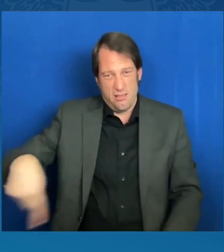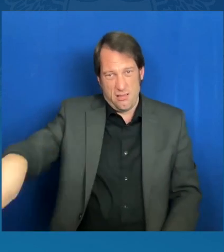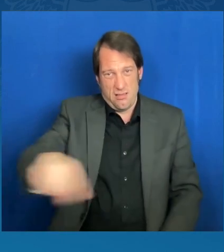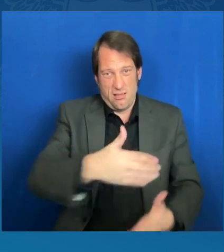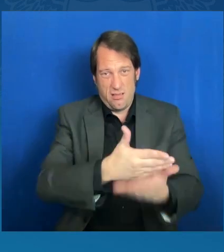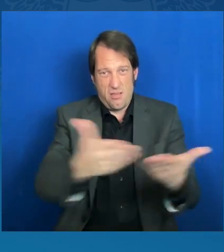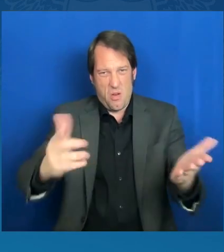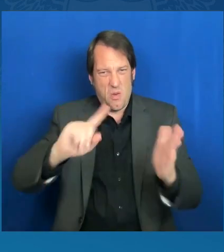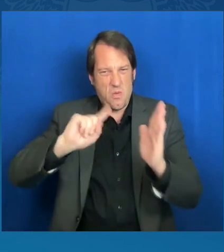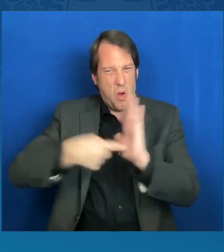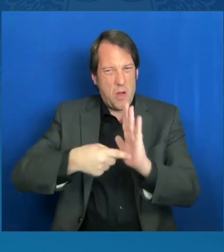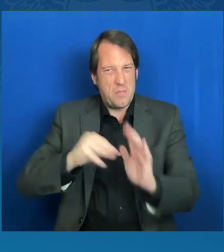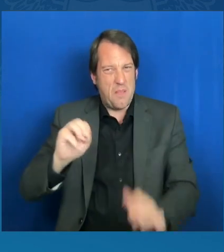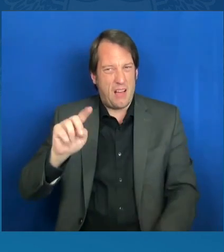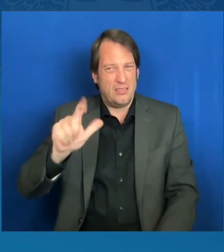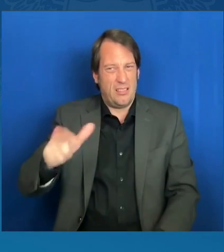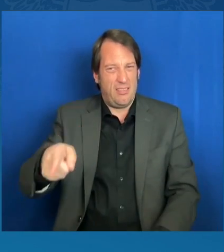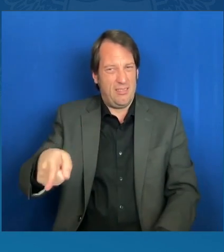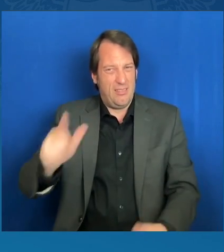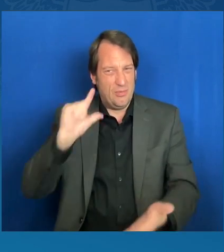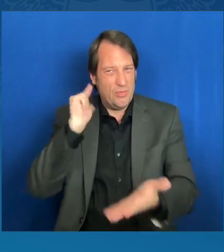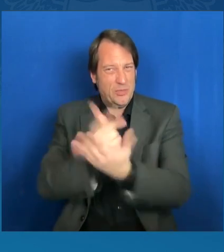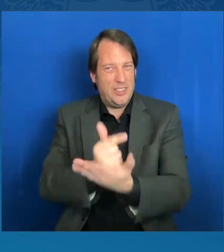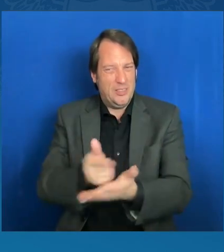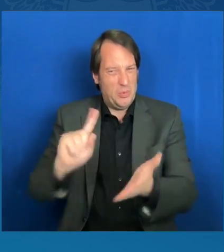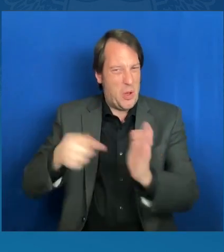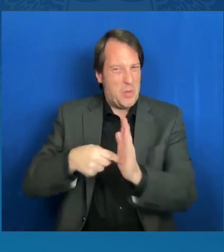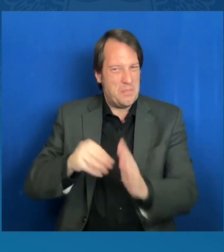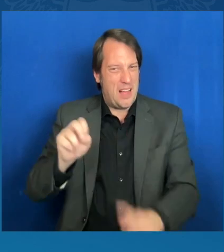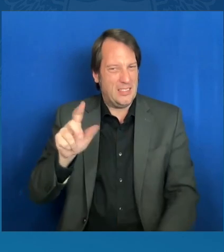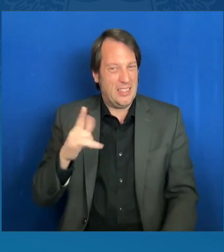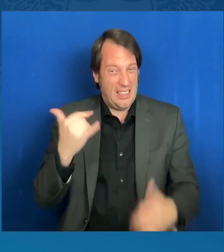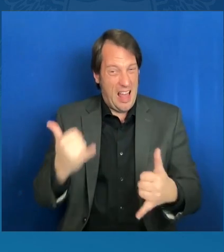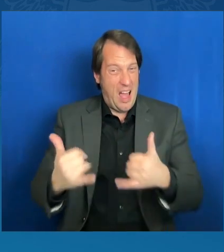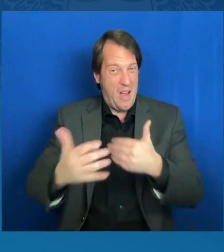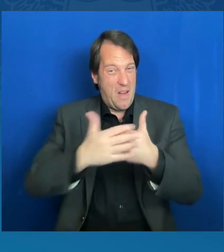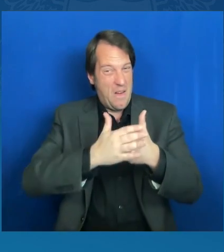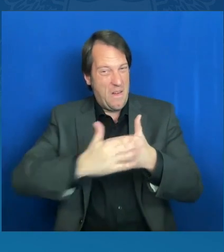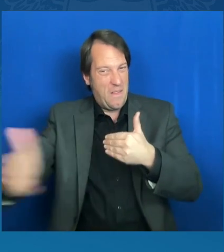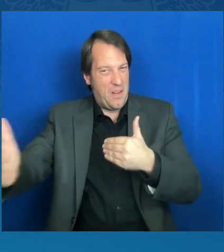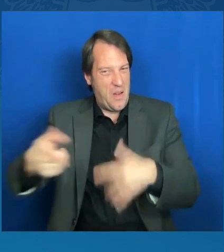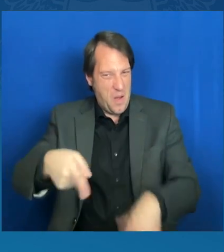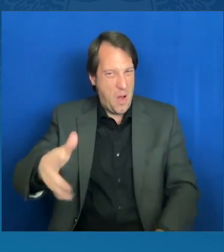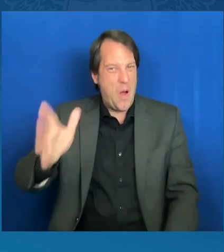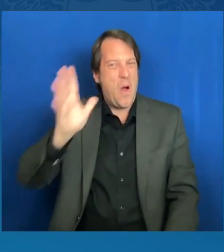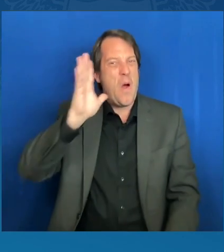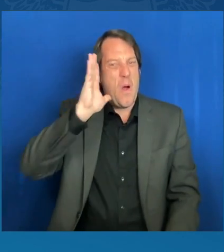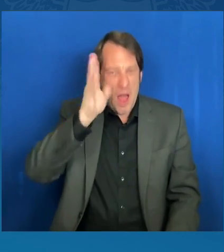are going to now be the ones who can show folks how it gets done.